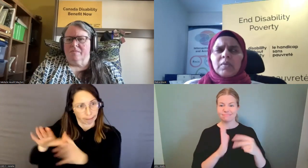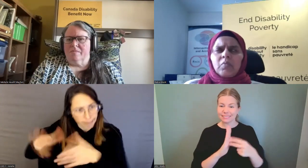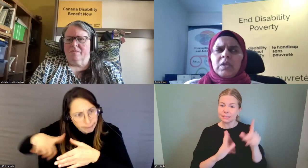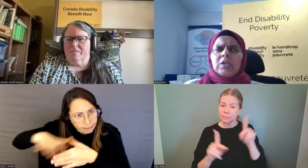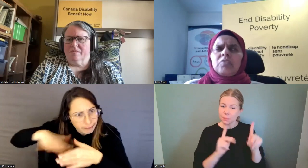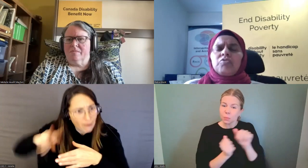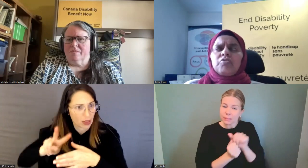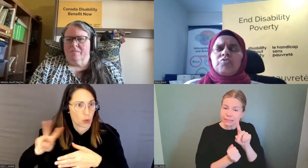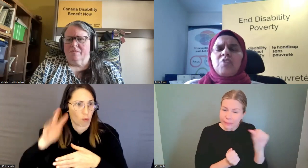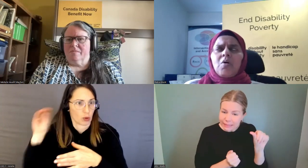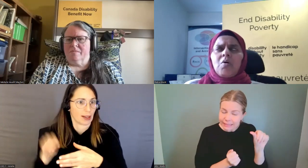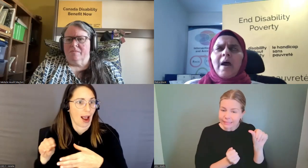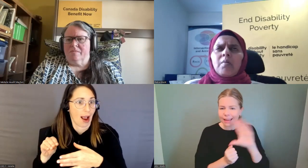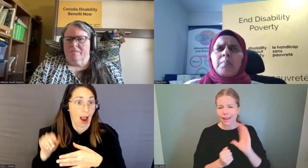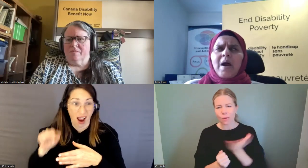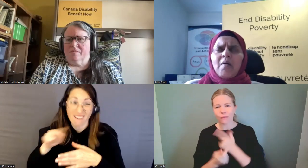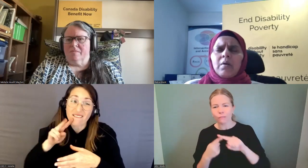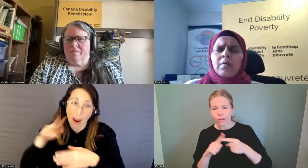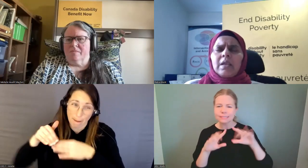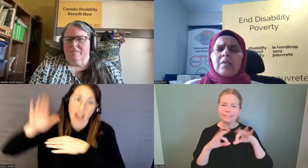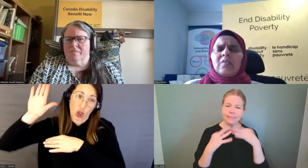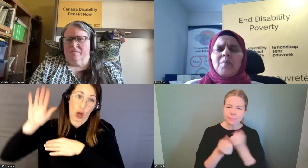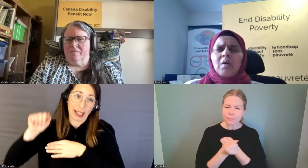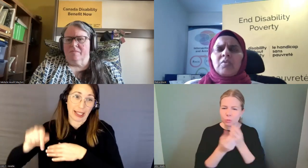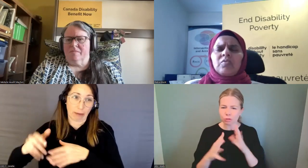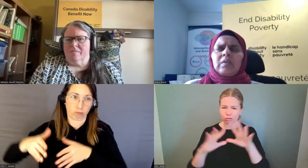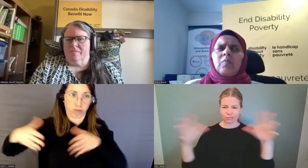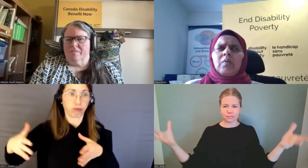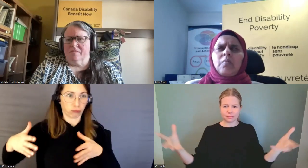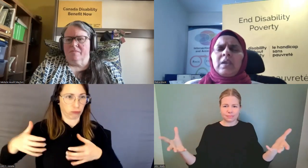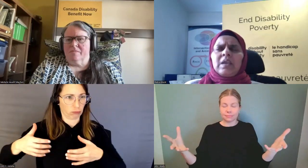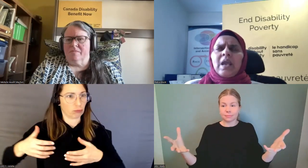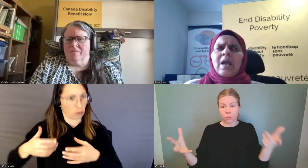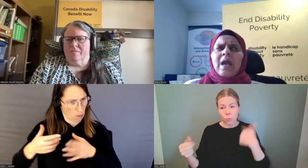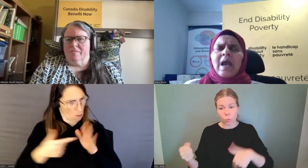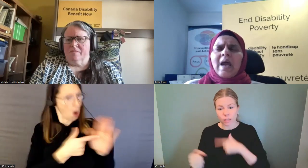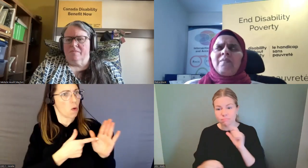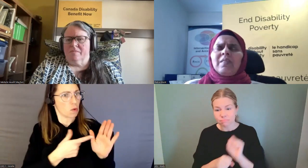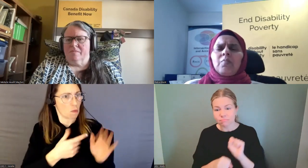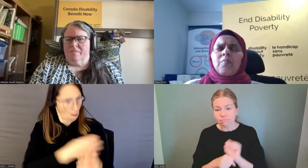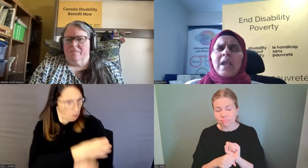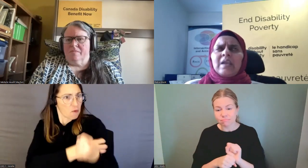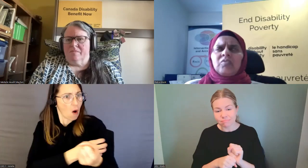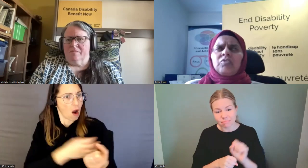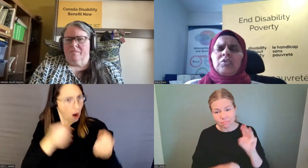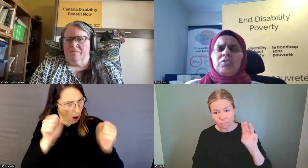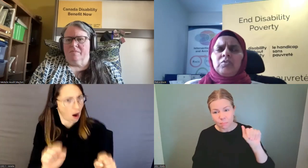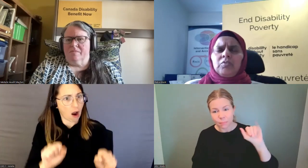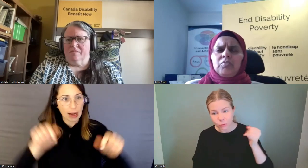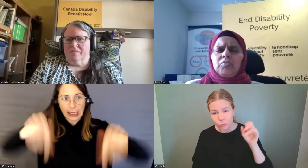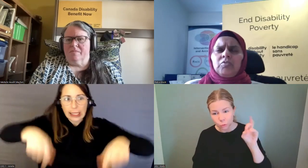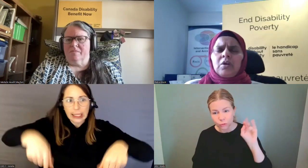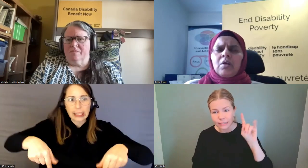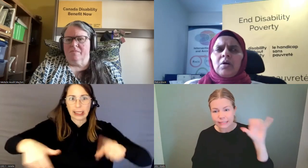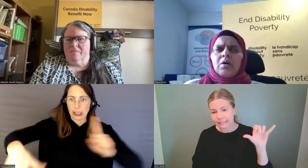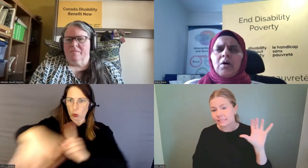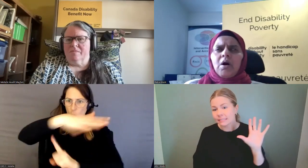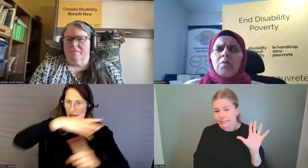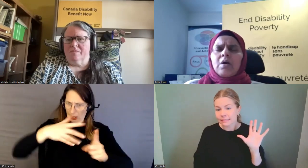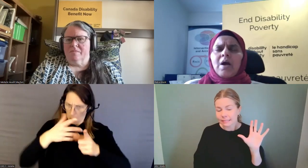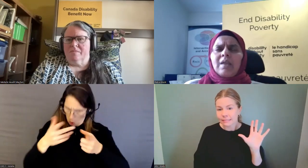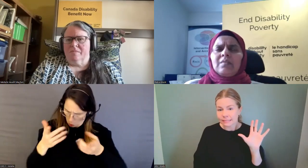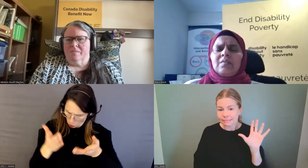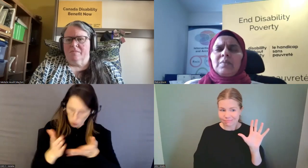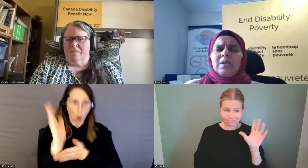WE NEED TO SHOW OUR POWER IN A DEMOCRACY WHERE WE HAVE THE RIGHT TO USE ALL KINDS OF MEANS